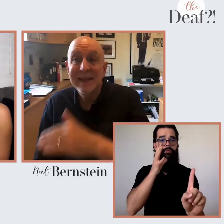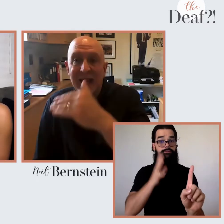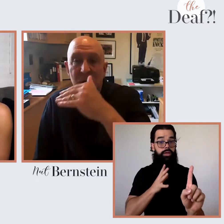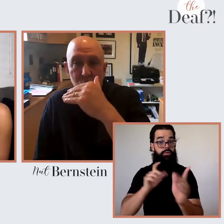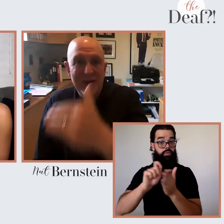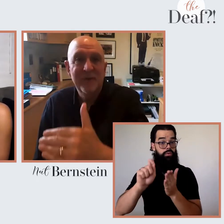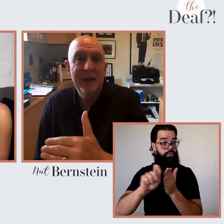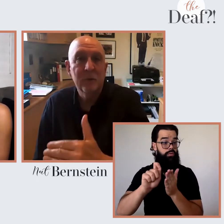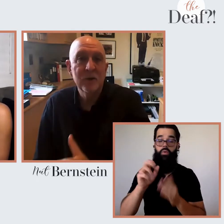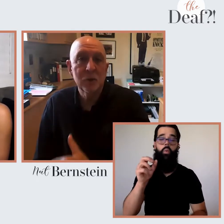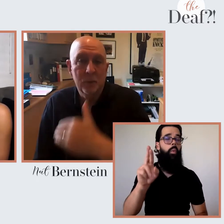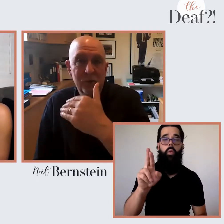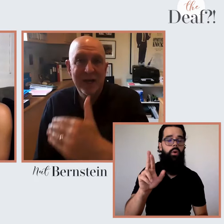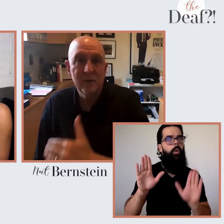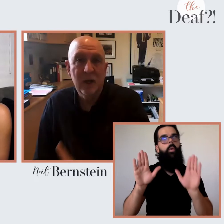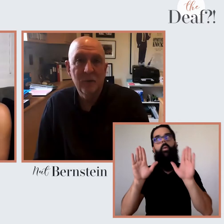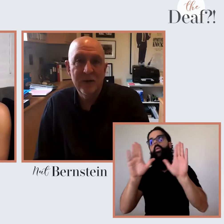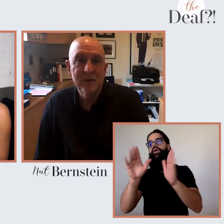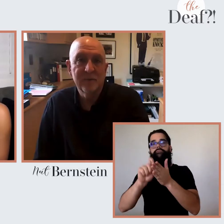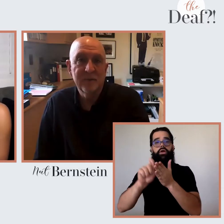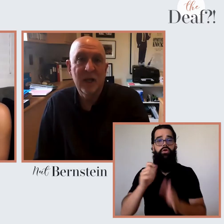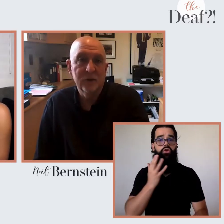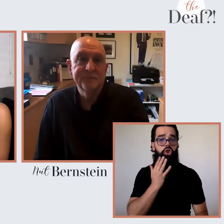be they great female writers or great writers of color.